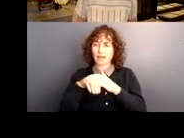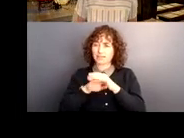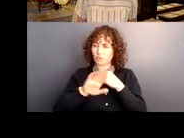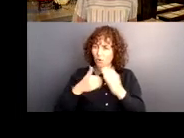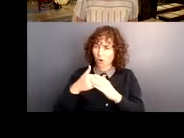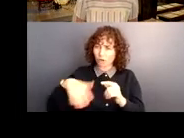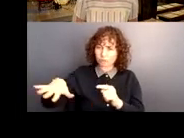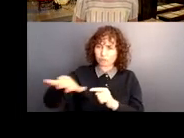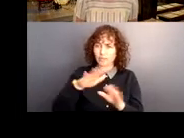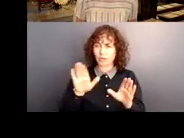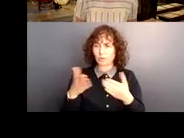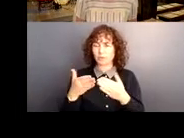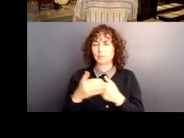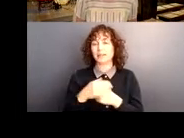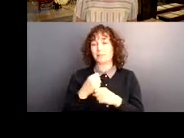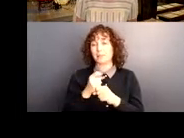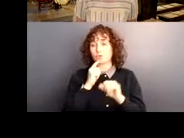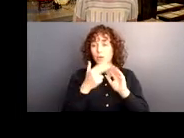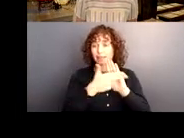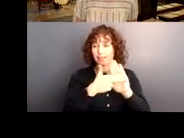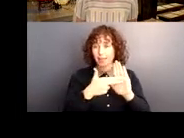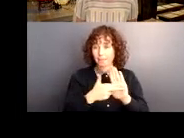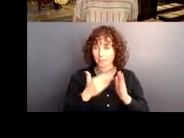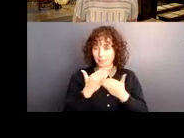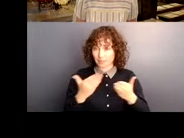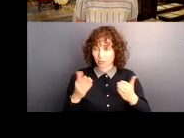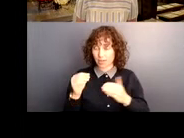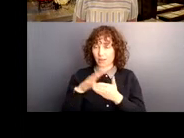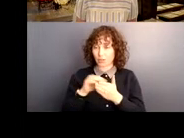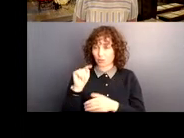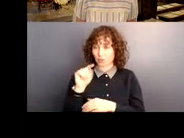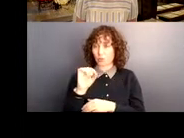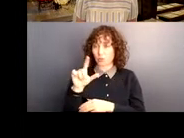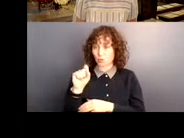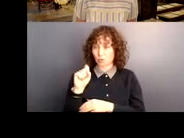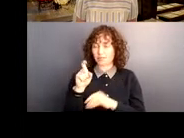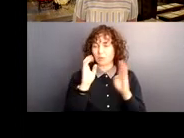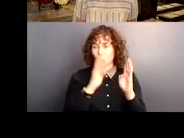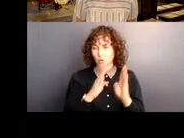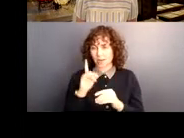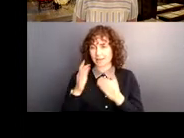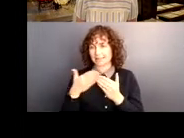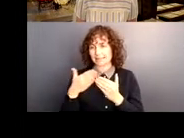That you have labeled materials and learning tools it's organized in easily reachable places